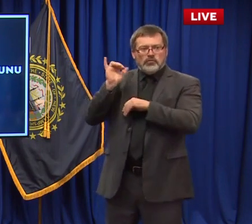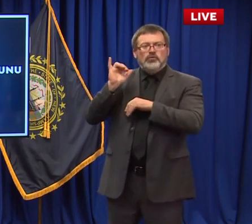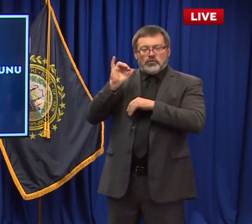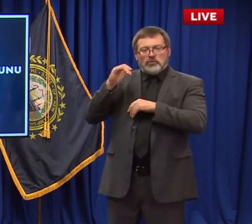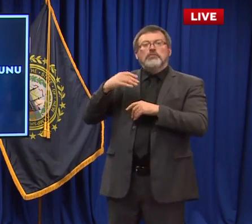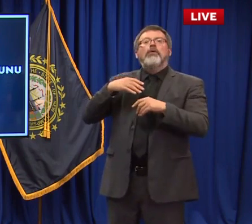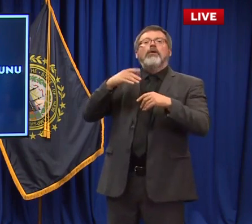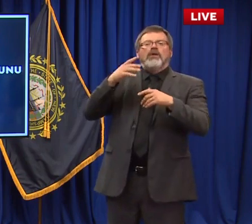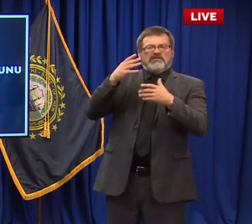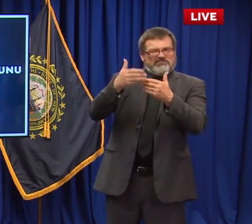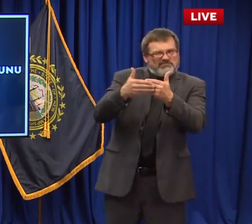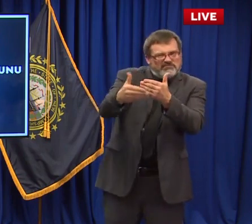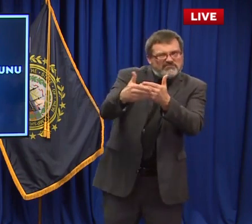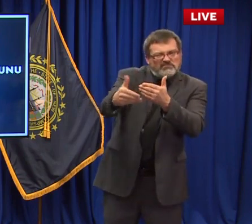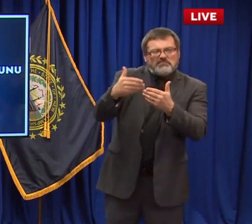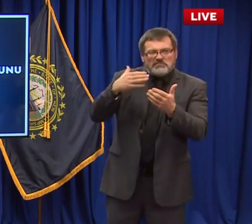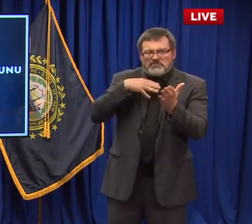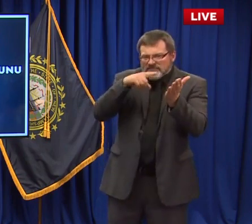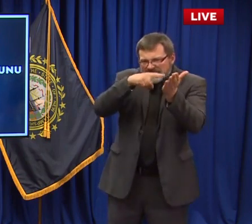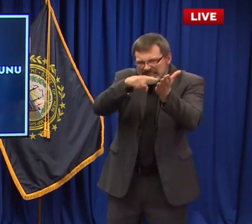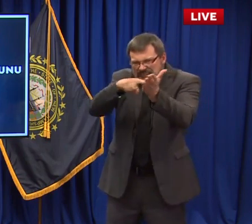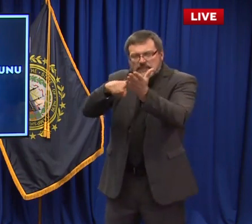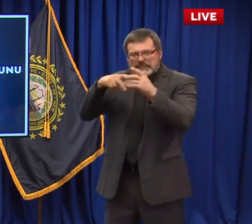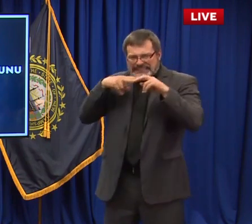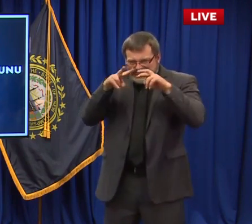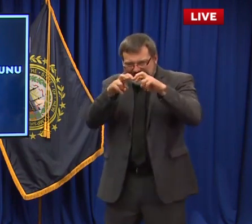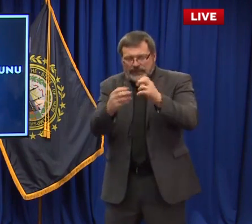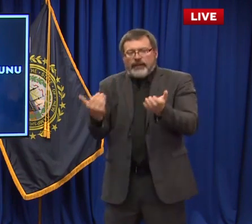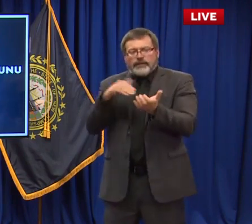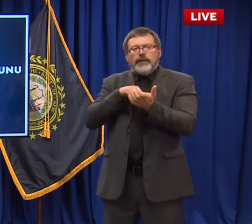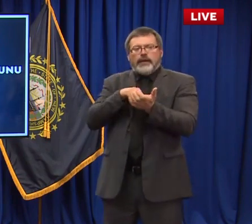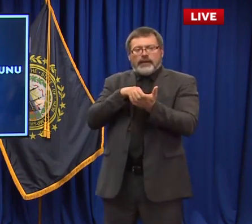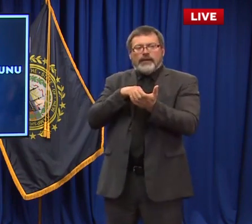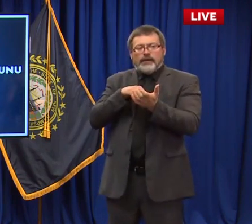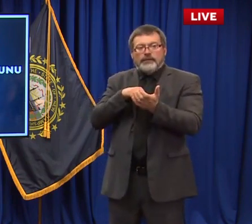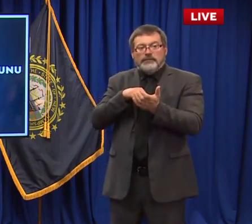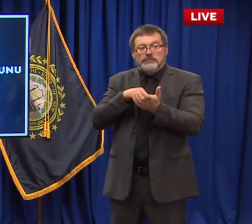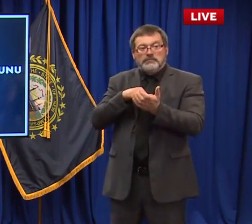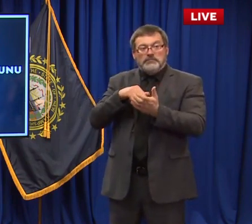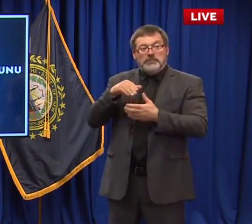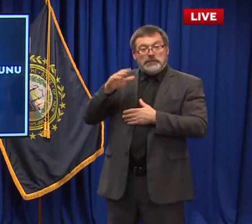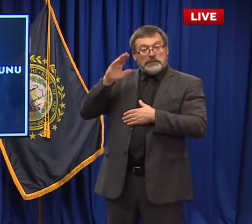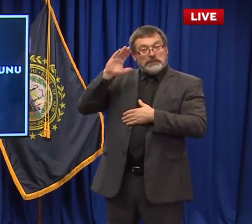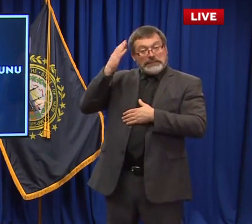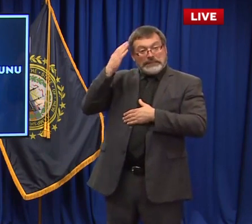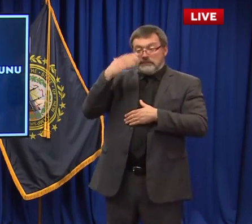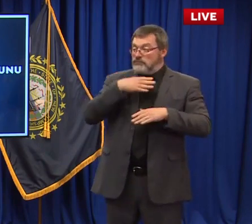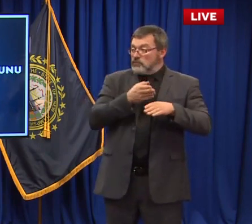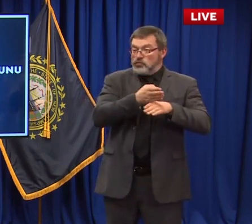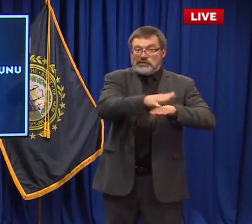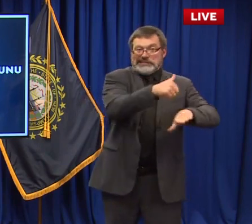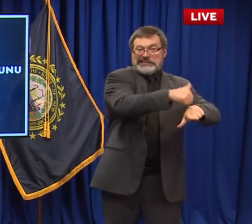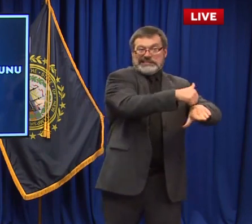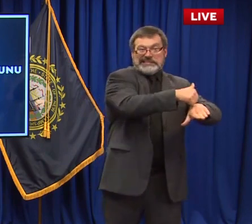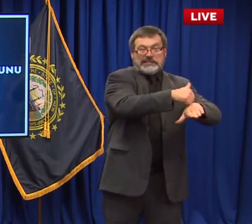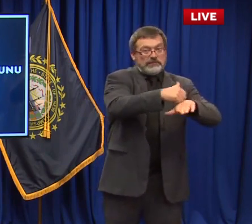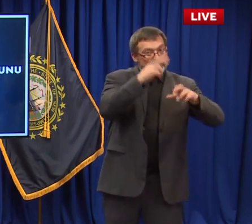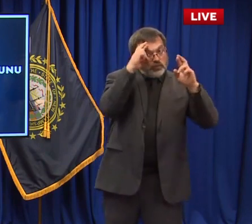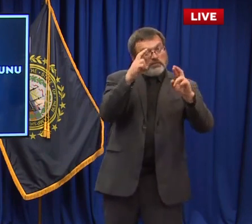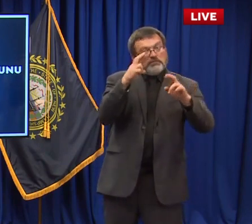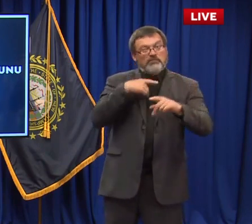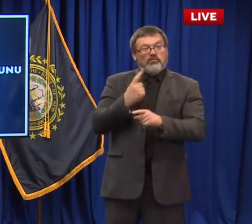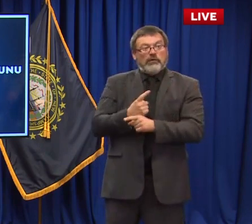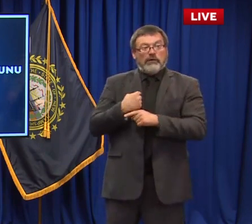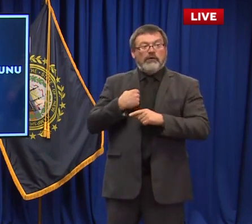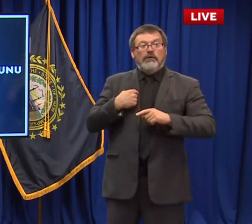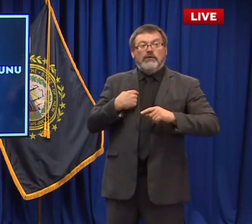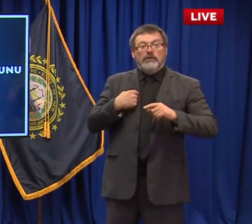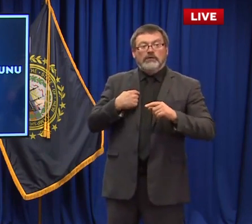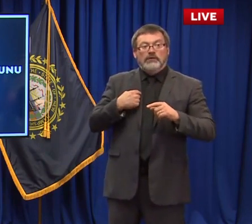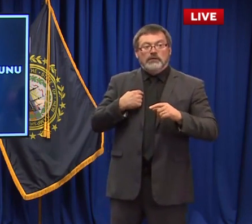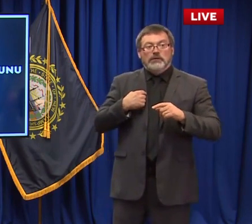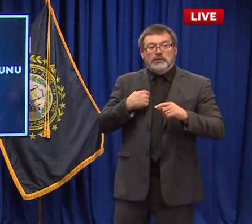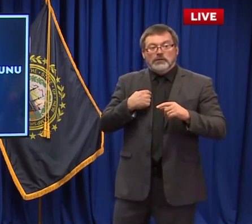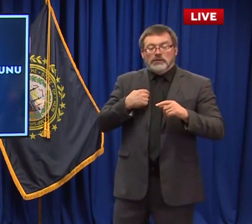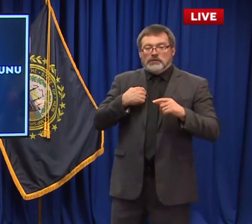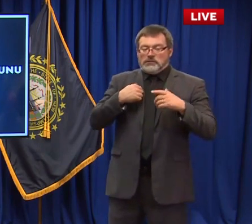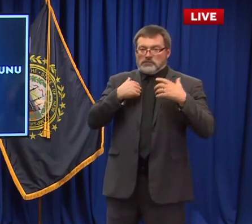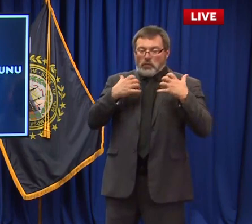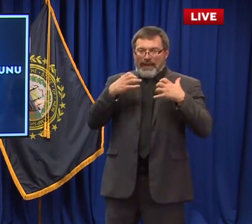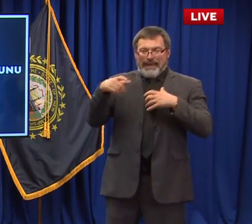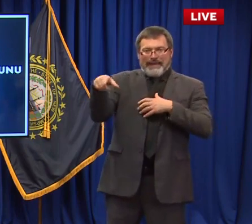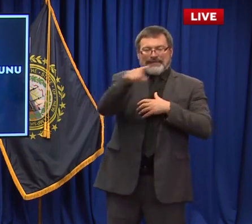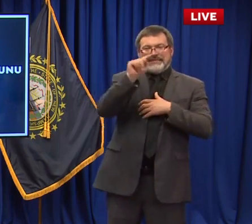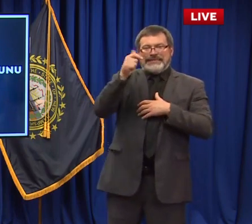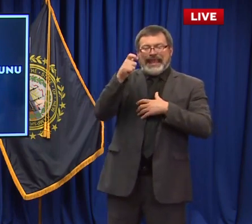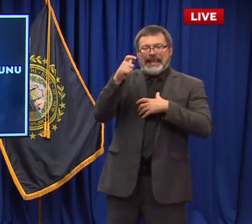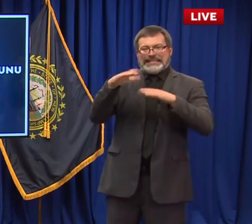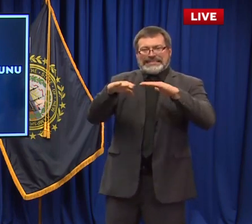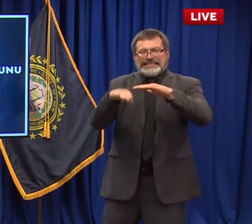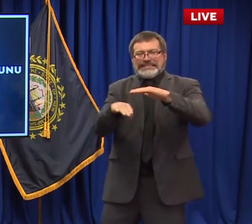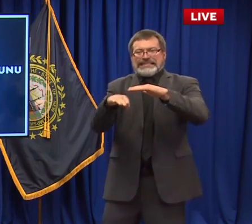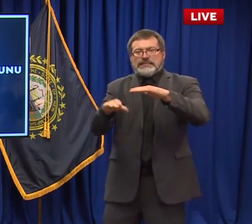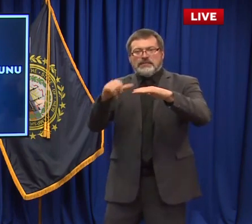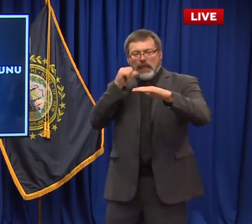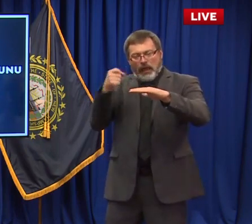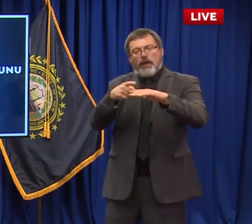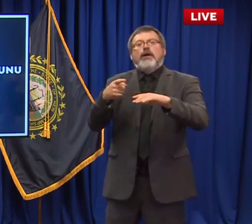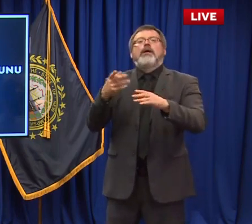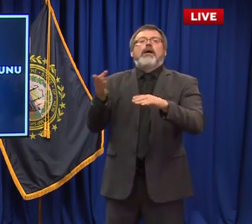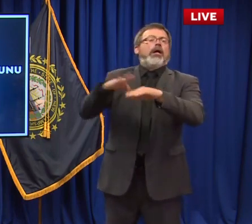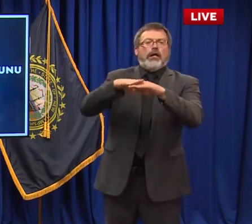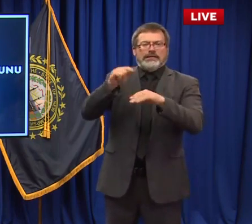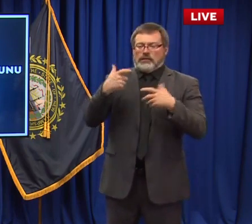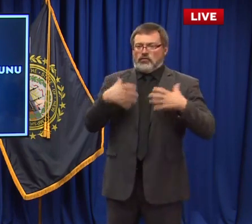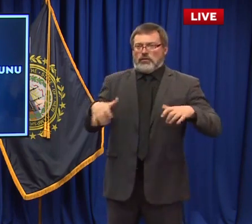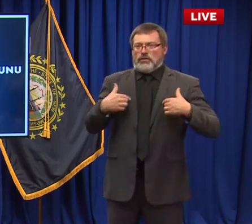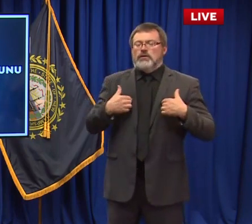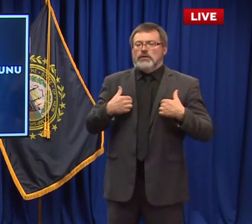IT HAS TO BE CHECKED AND DOUBLE CHECKED, BUT RIGHT NOW IT LOOKS LIKE, CROSS OUR FINGERS AND KNOCK ON WOOD, AND LOOKS LIKE THOSE BUSINESS TAX TRIGGERS WILL NOT BE HIT.